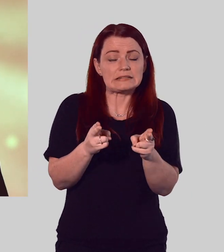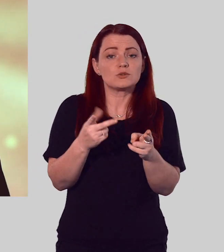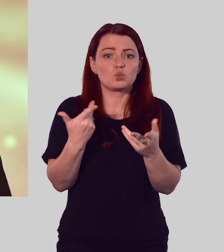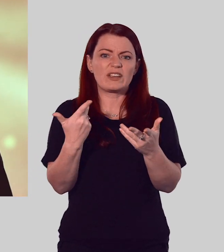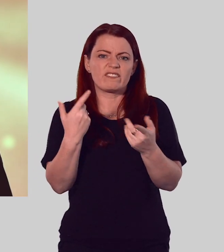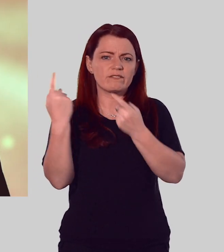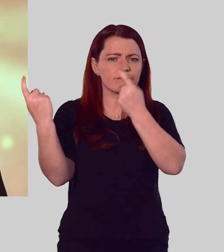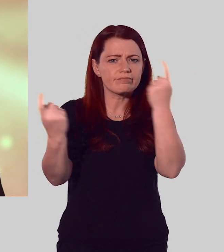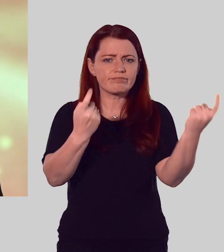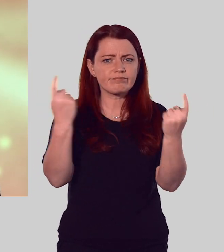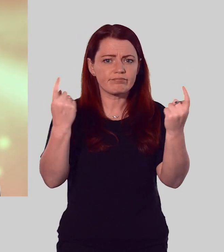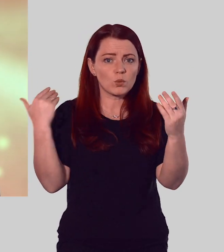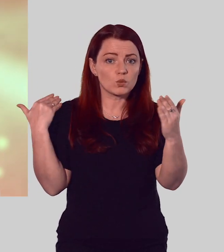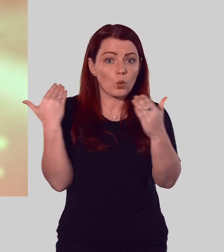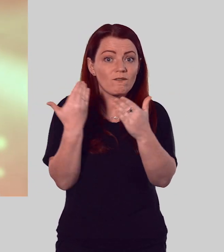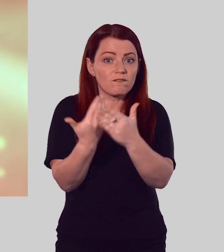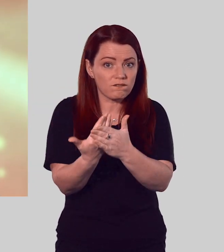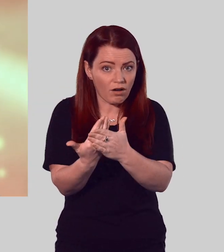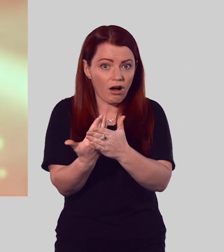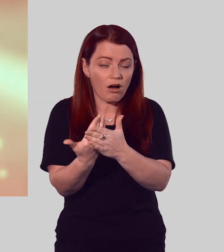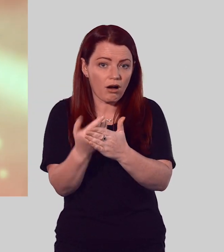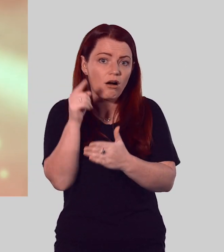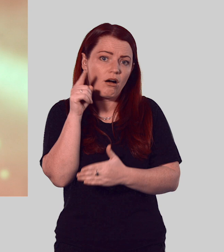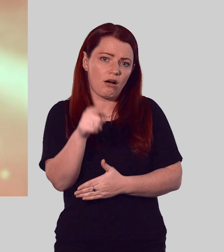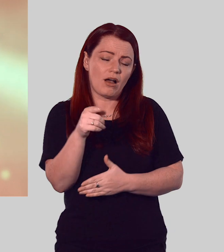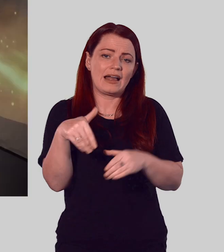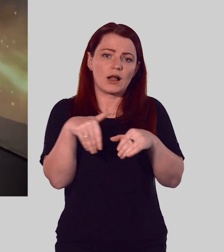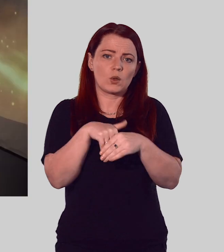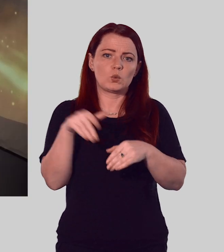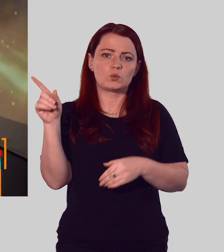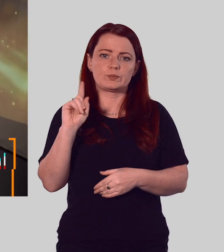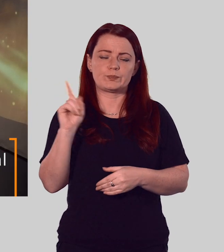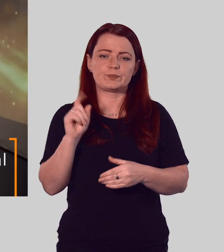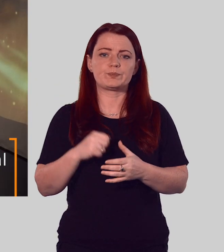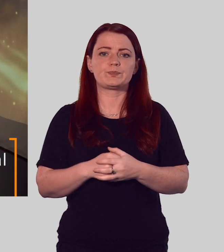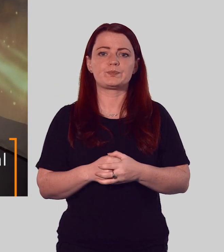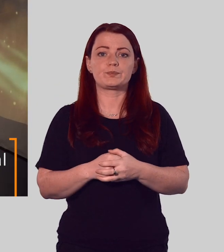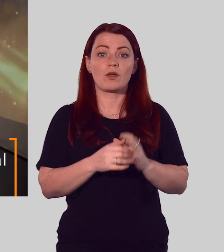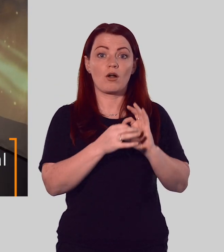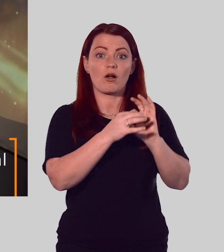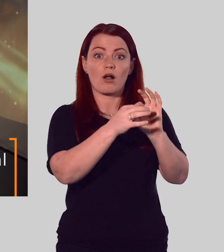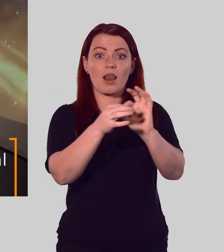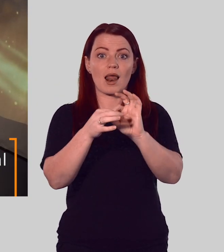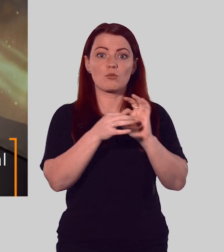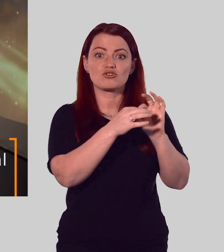participatory theatre so far include: a collaborative video poem,